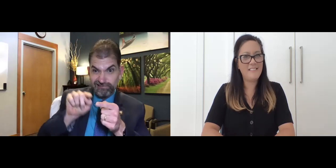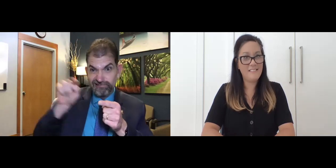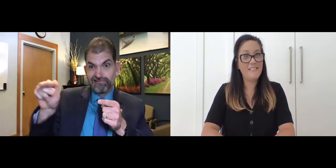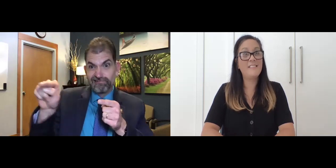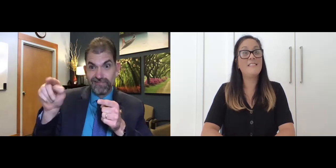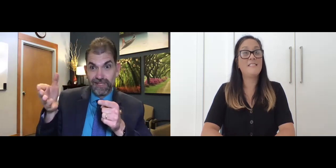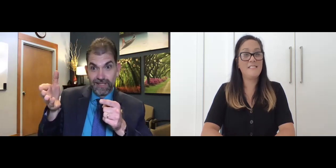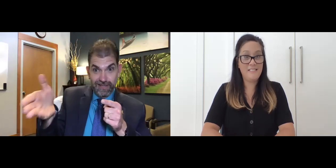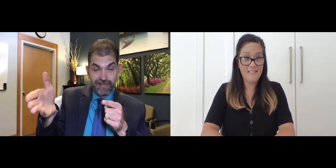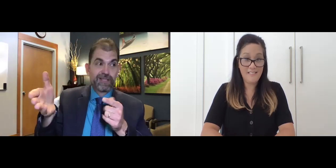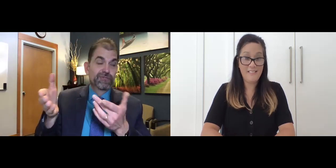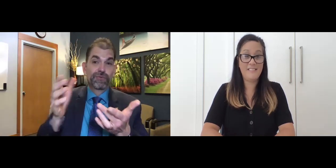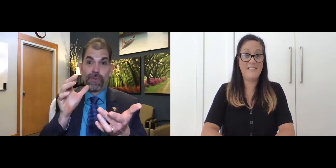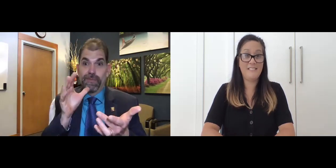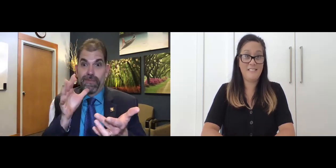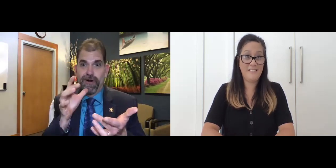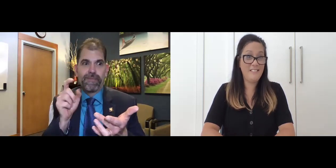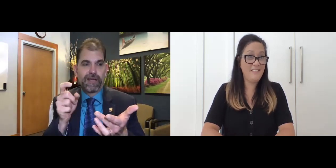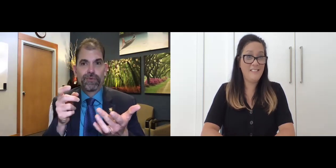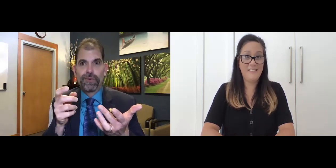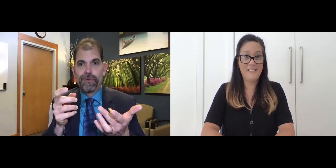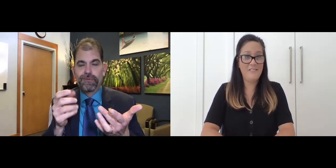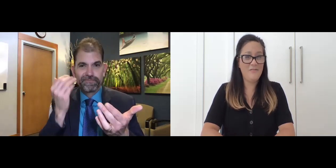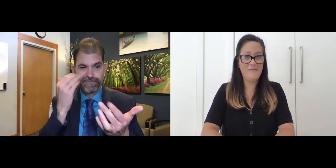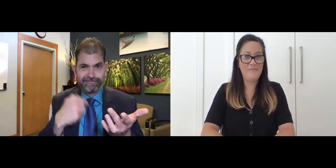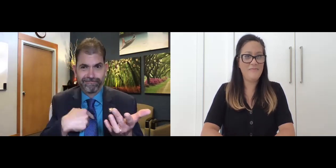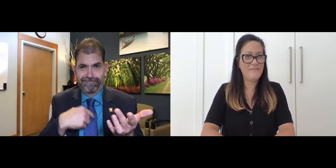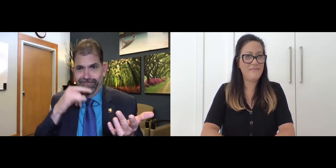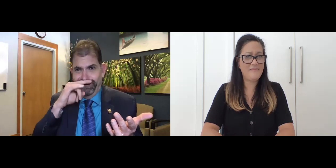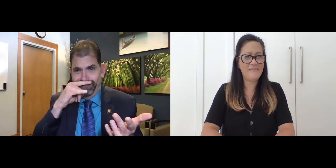unless you were willing to travel for three hours.